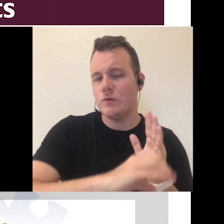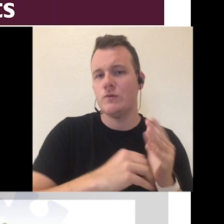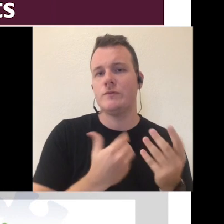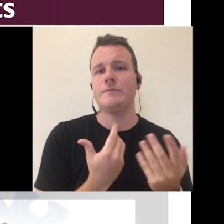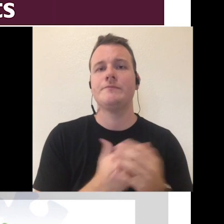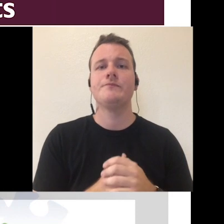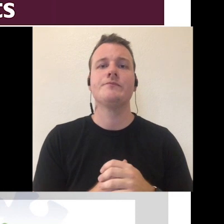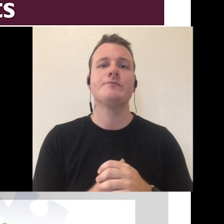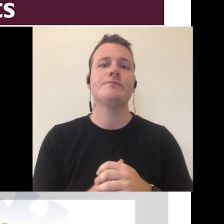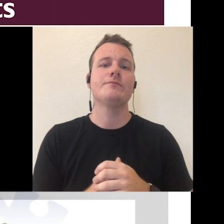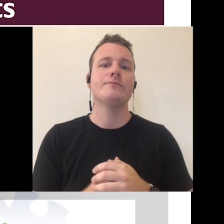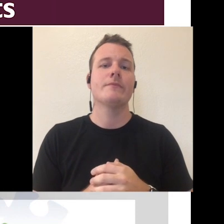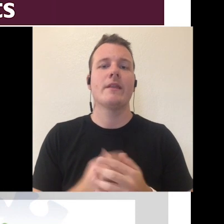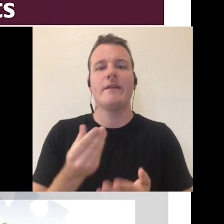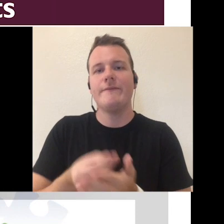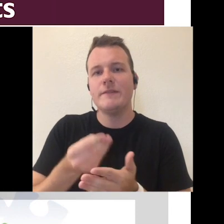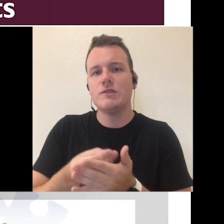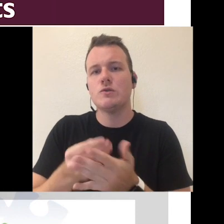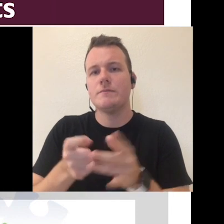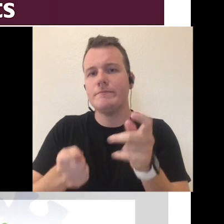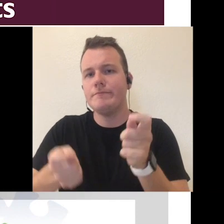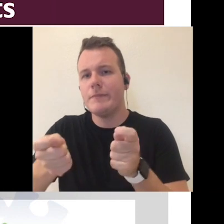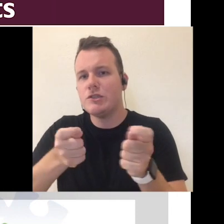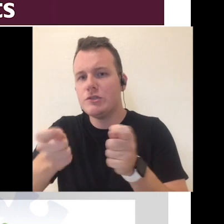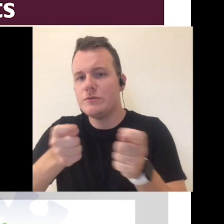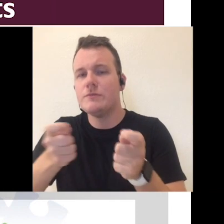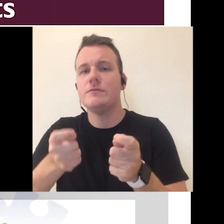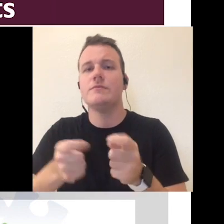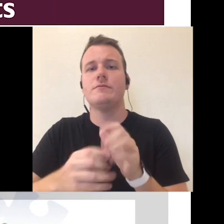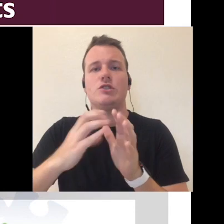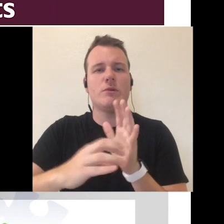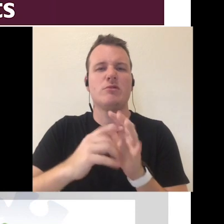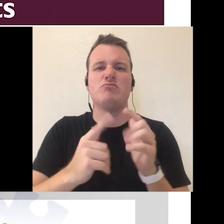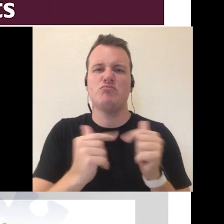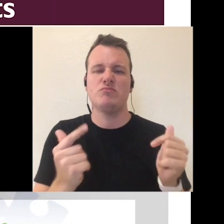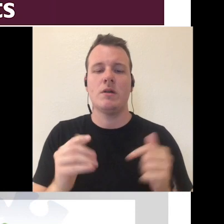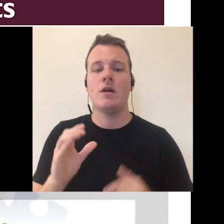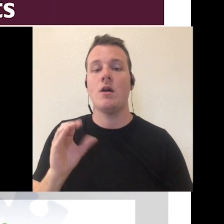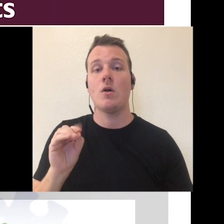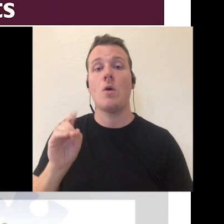chapters and and fiscal management chapters and some of those kinds of